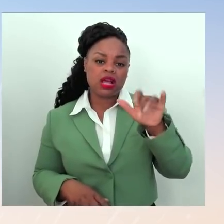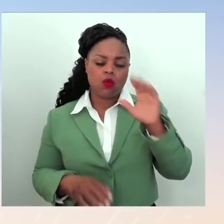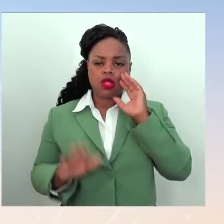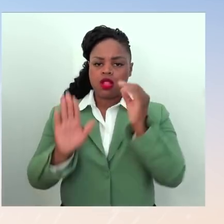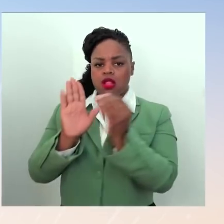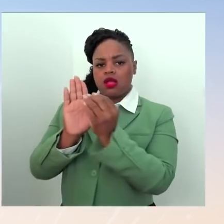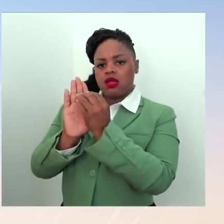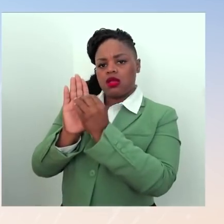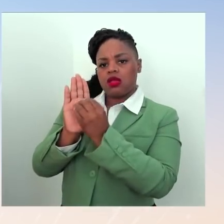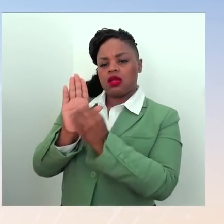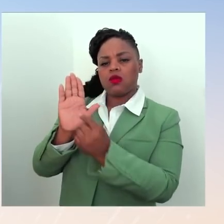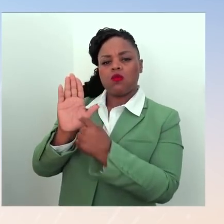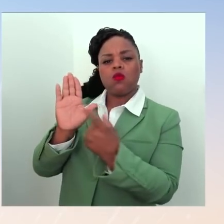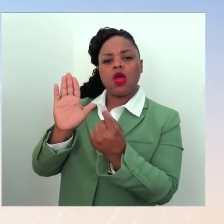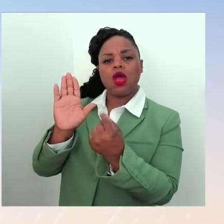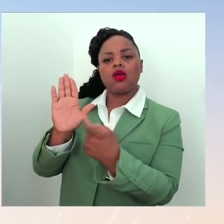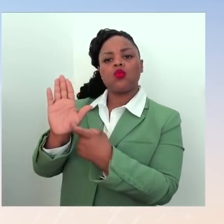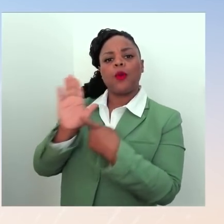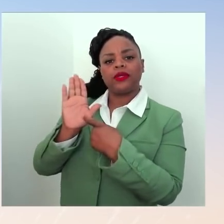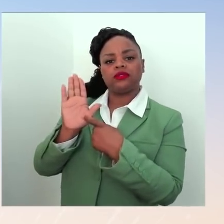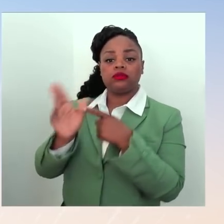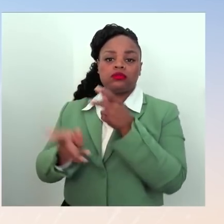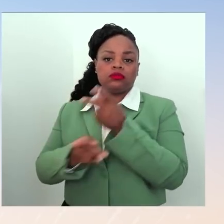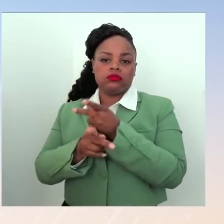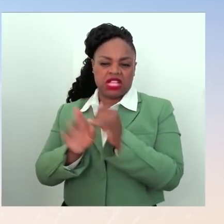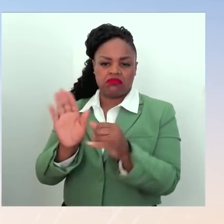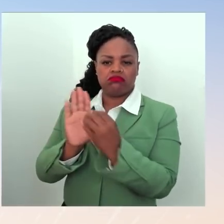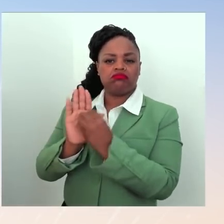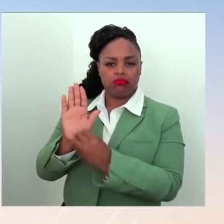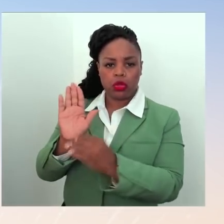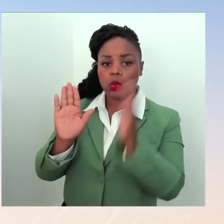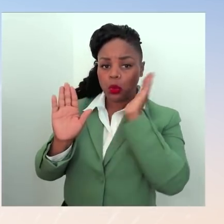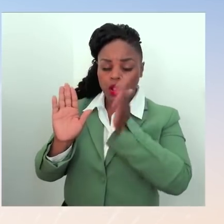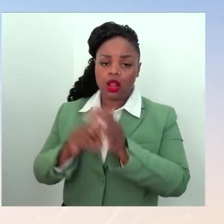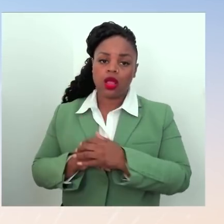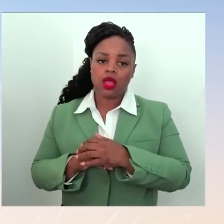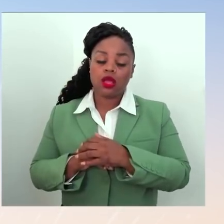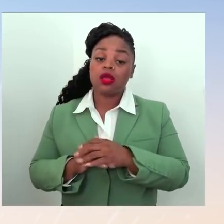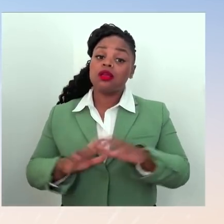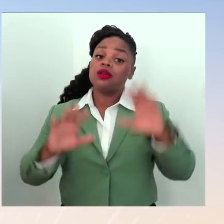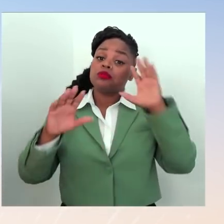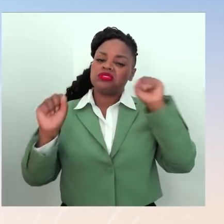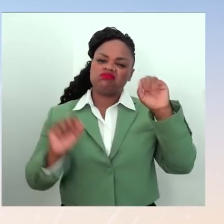to care for our veterans and their families. And as a military family, the Bidens know firsthand the challenges